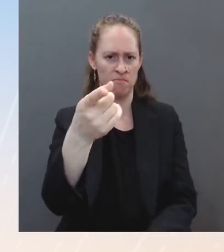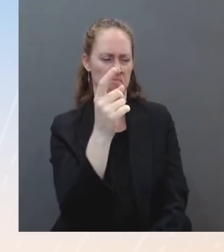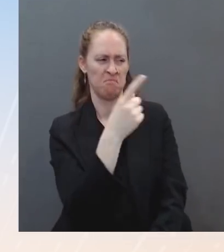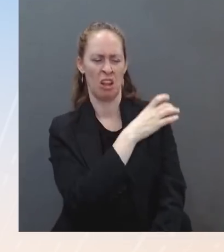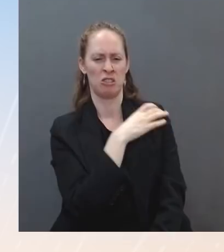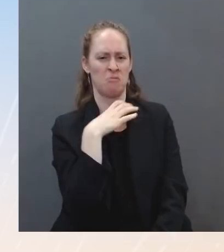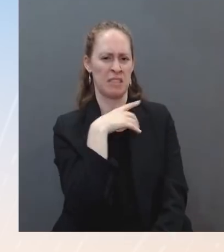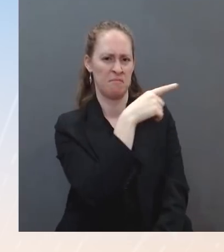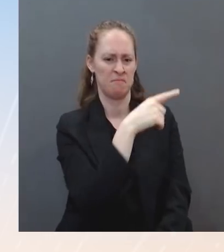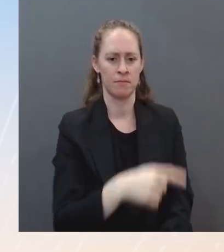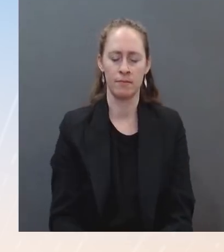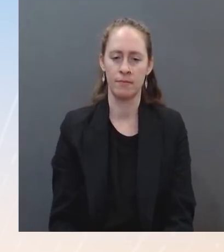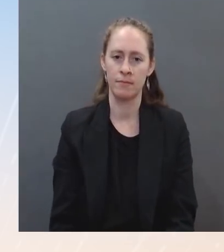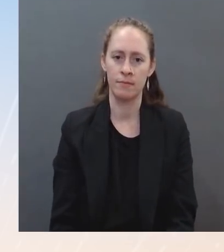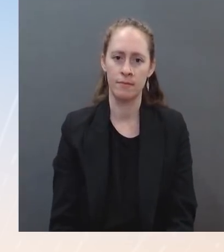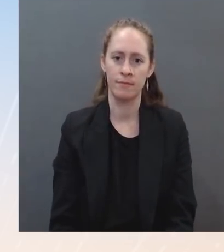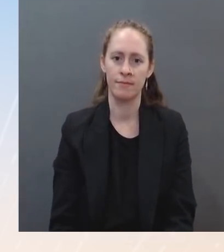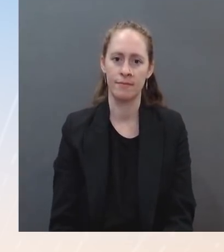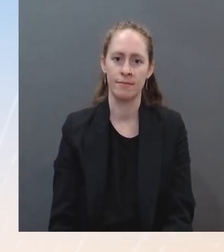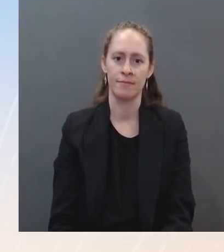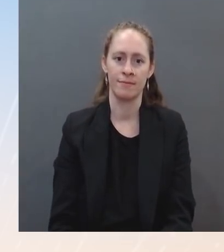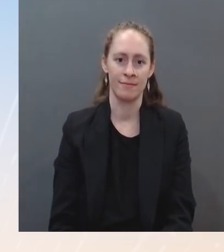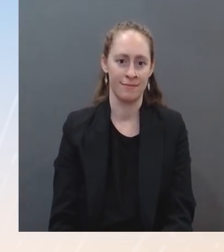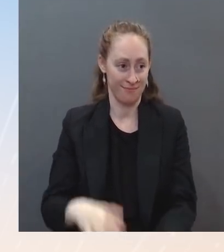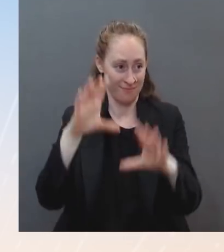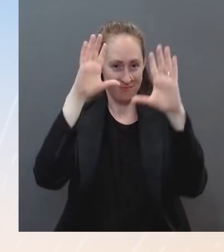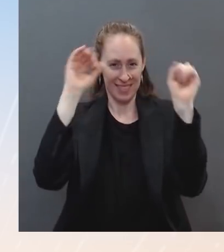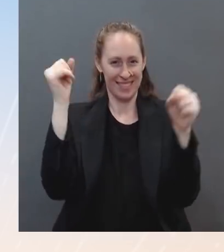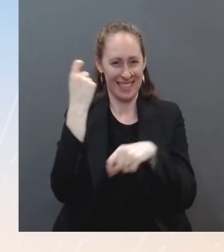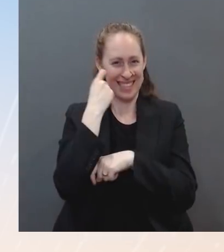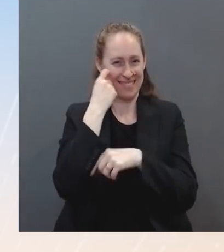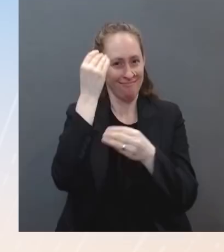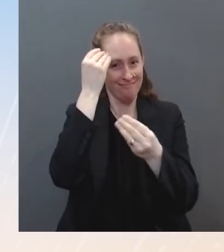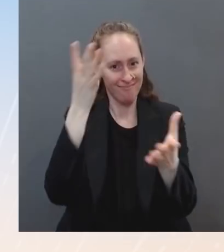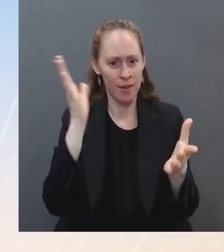so that work will be ongoing. The Press: Thank you, Kate. >> Ms. Bedingfield: Thank you all very much. Appreciate it.